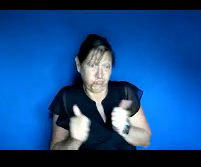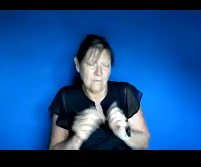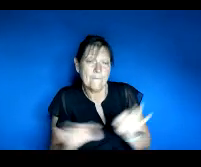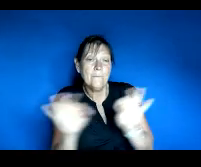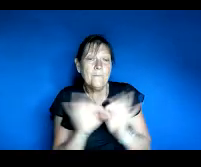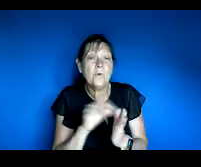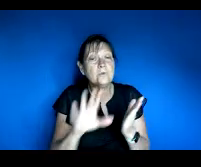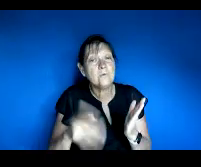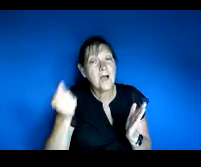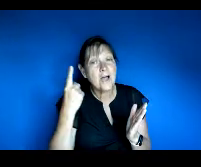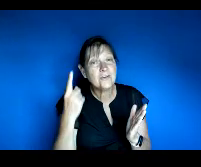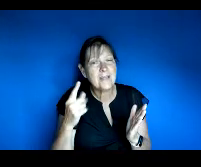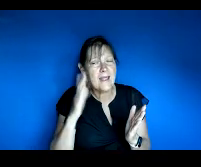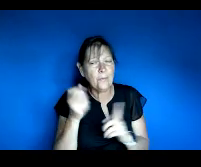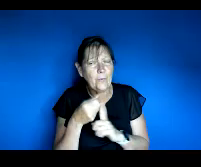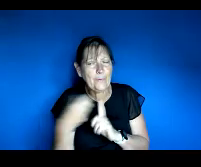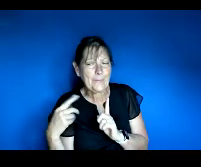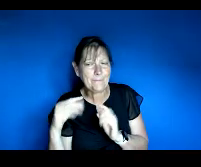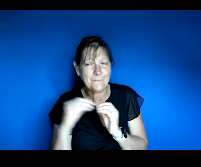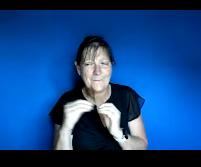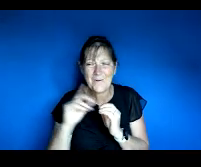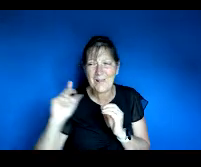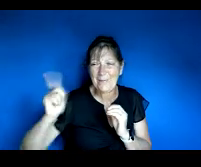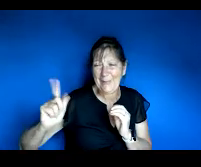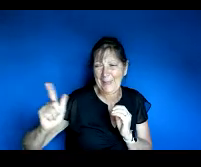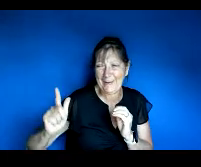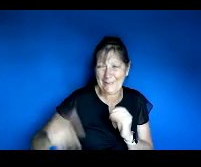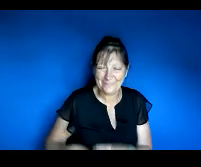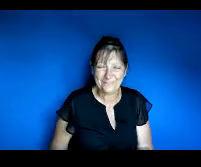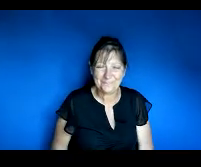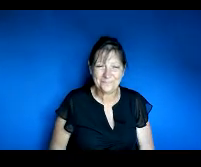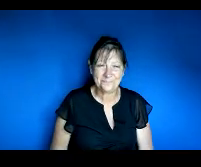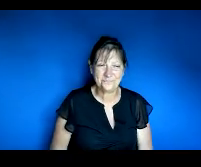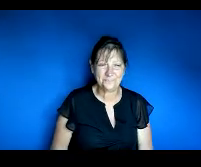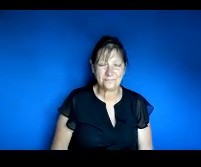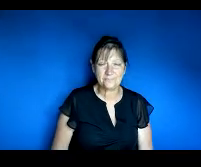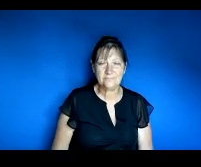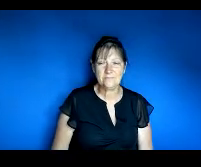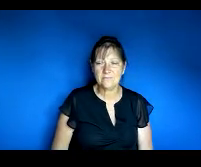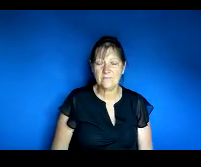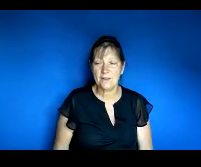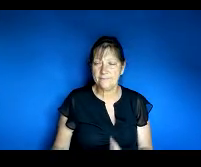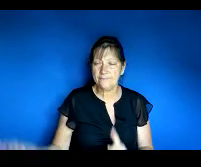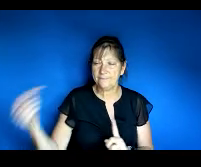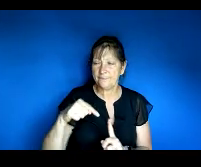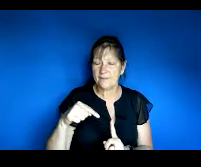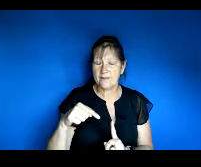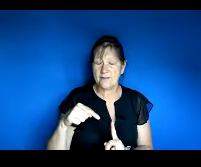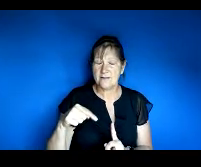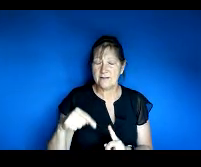And I'm gonna talk a little bit more about that a little later on. And getting back to the piece about fundamental alteration,